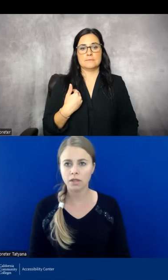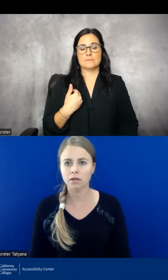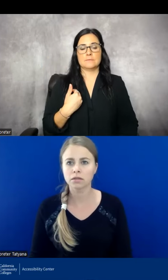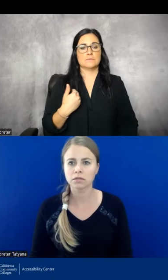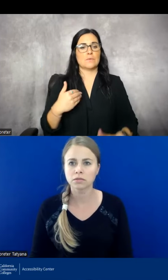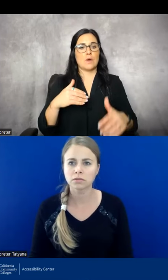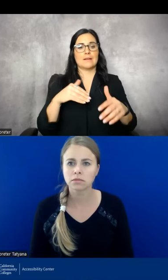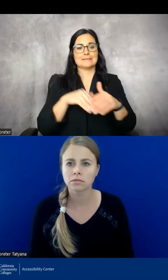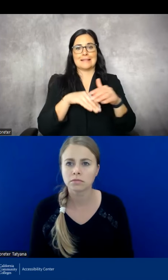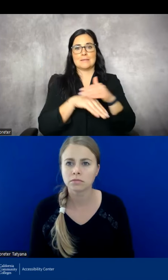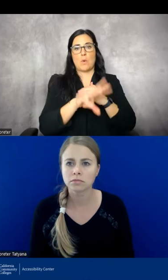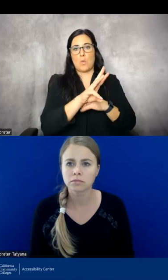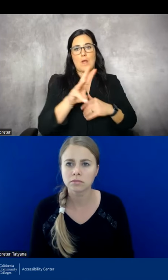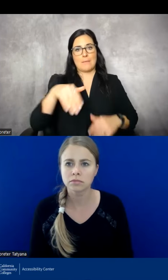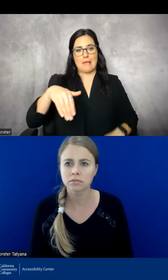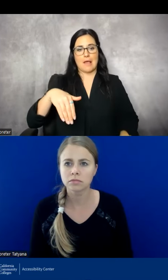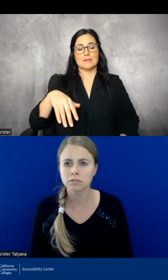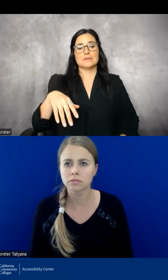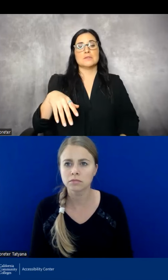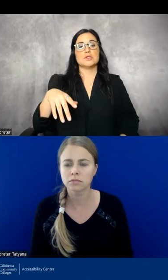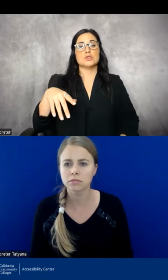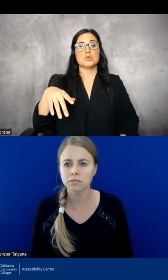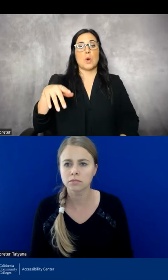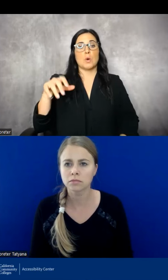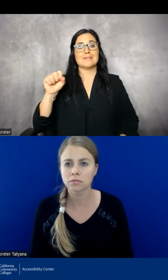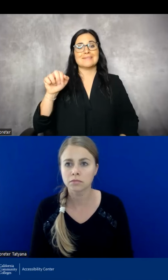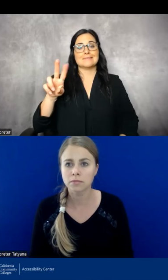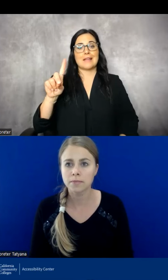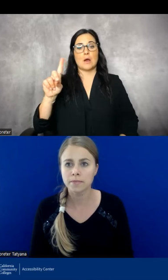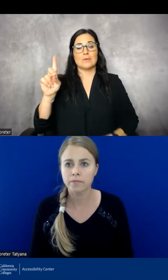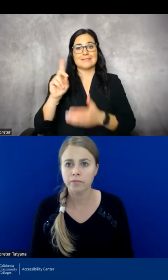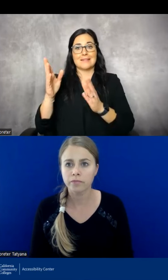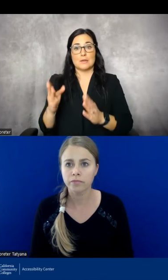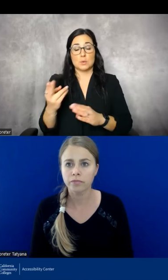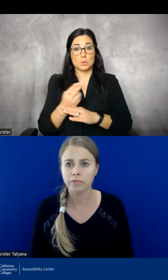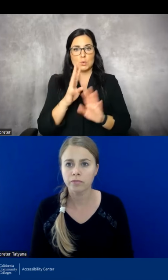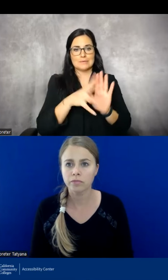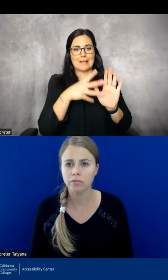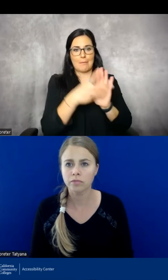So some designers they creatively used tables for visual alignment.